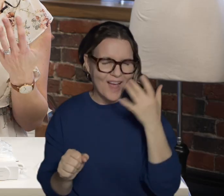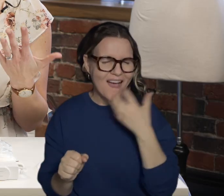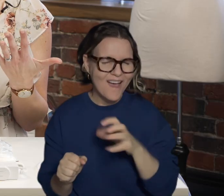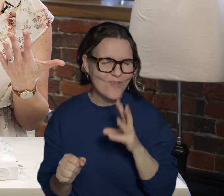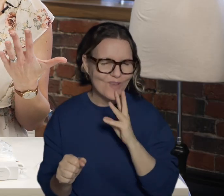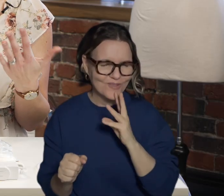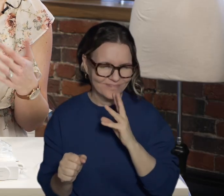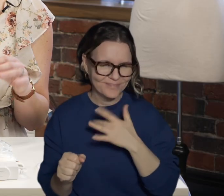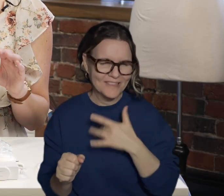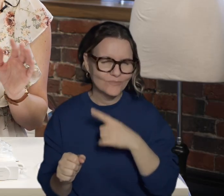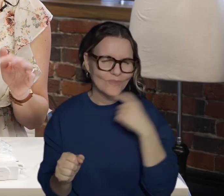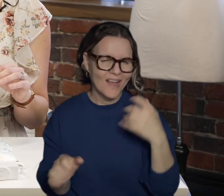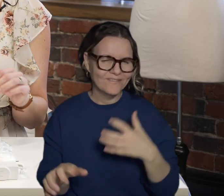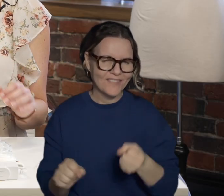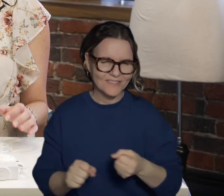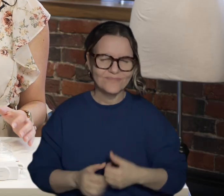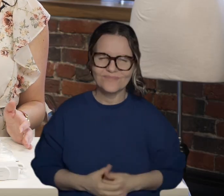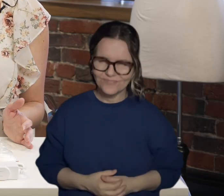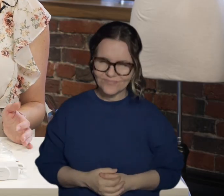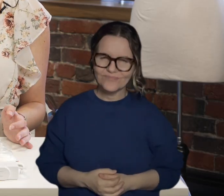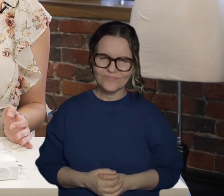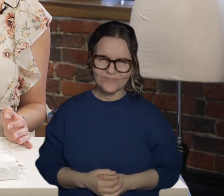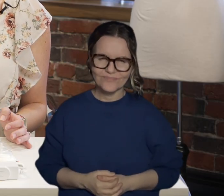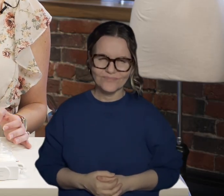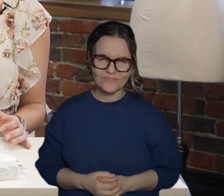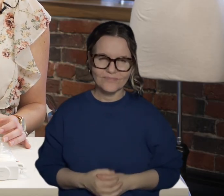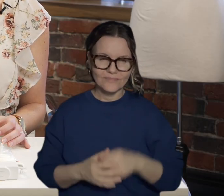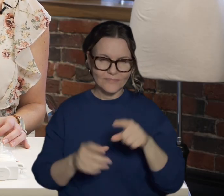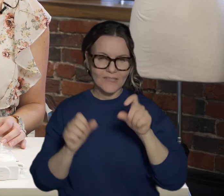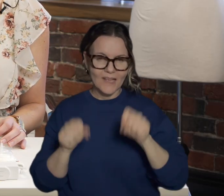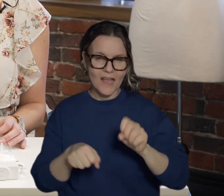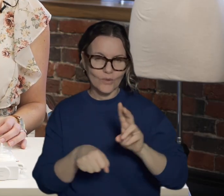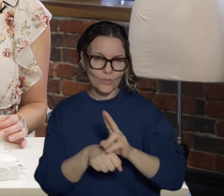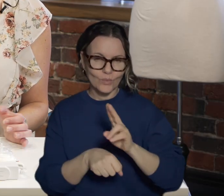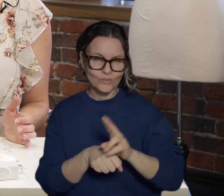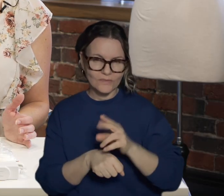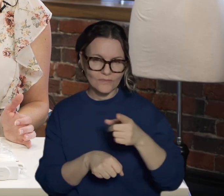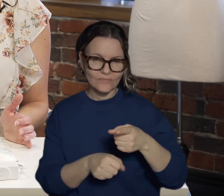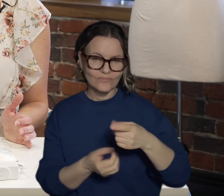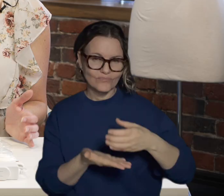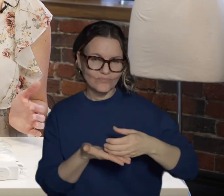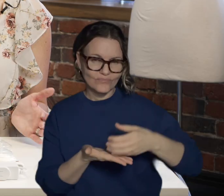a paper towel just to let them air dry and they will air dry pretty quickly the next option is a